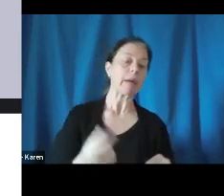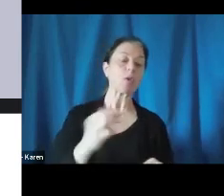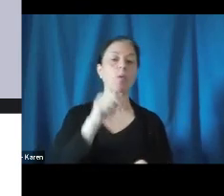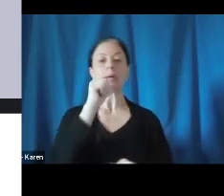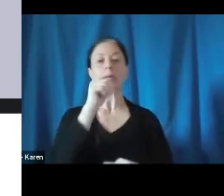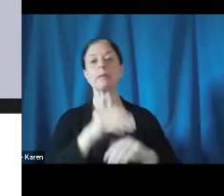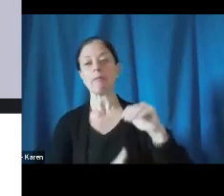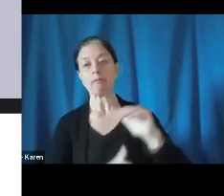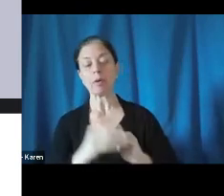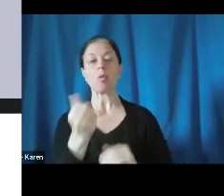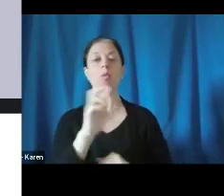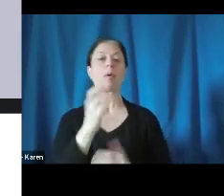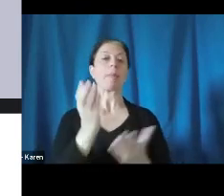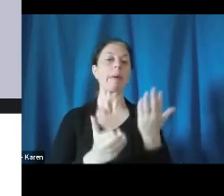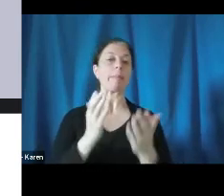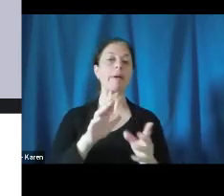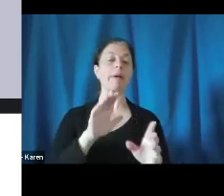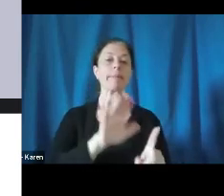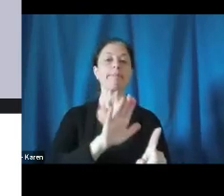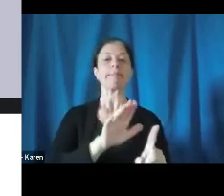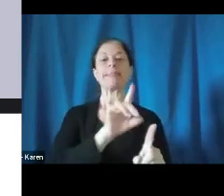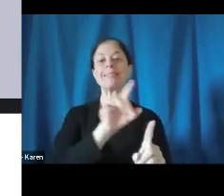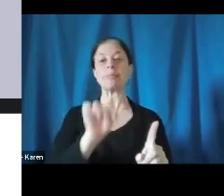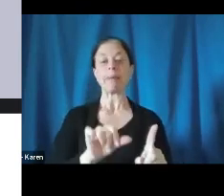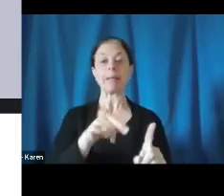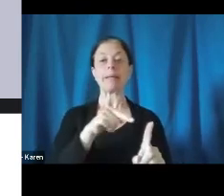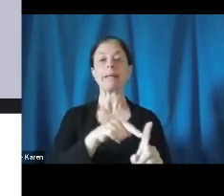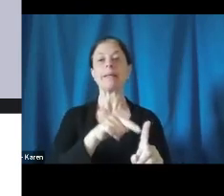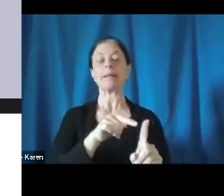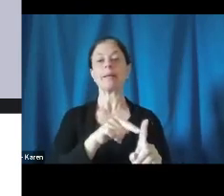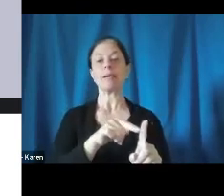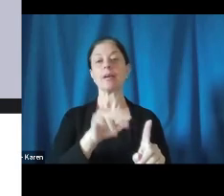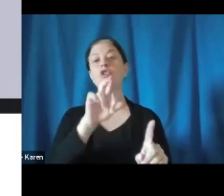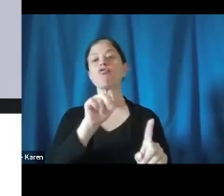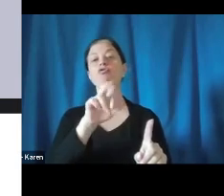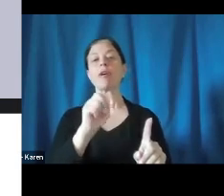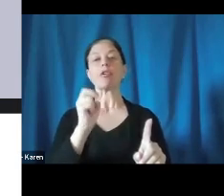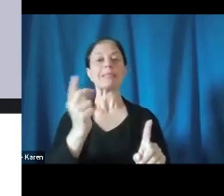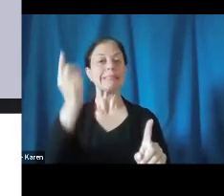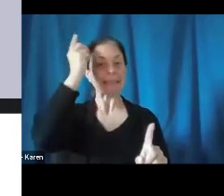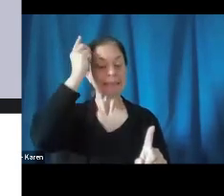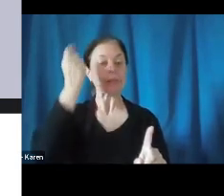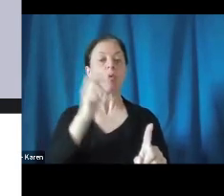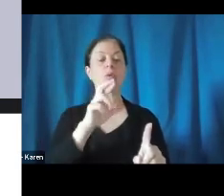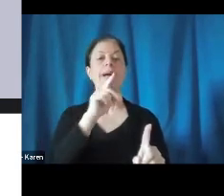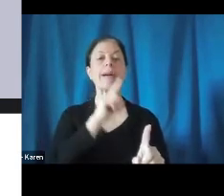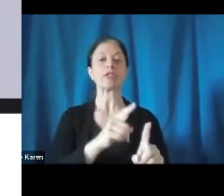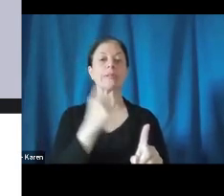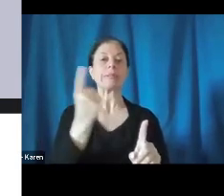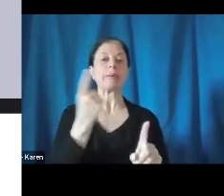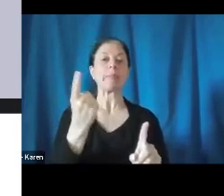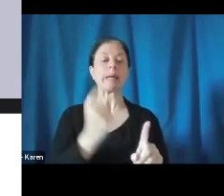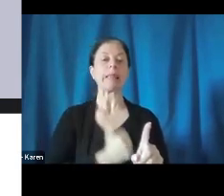individual's body, especially when it comes to how they maybe experience pain or discomfort or maybe their disability is something that is a